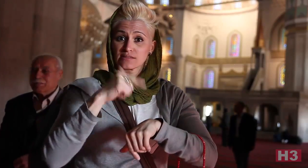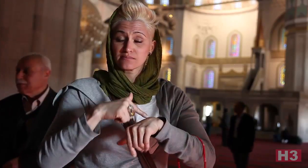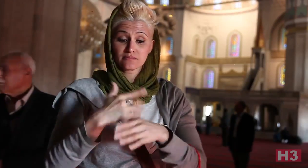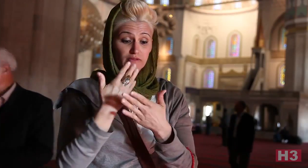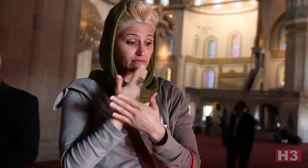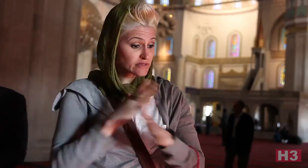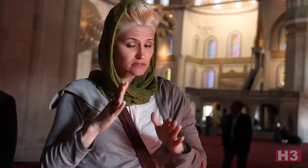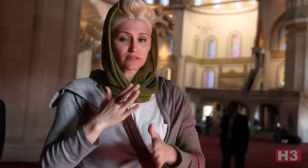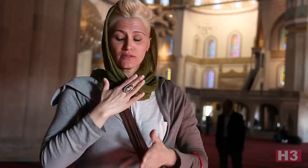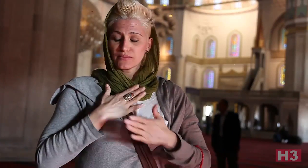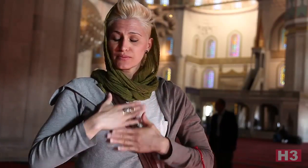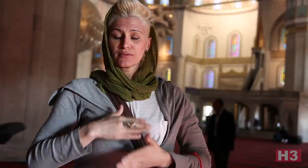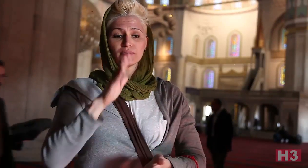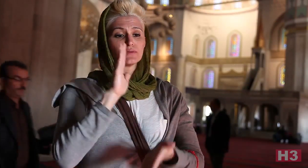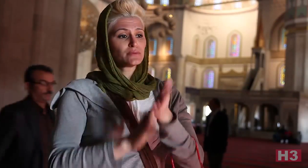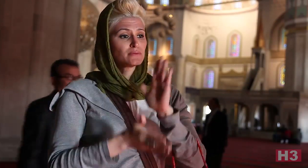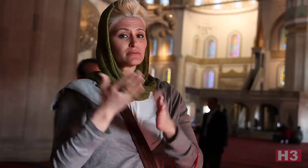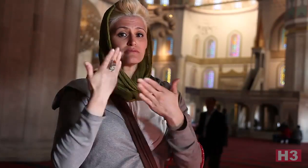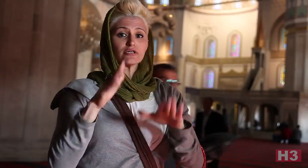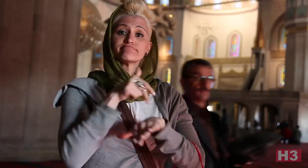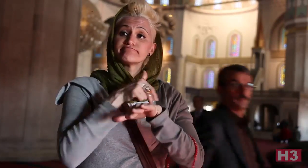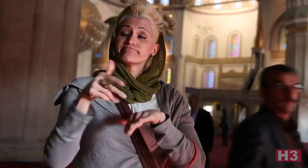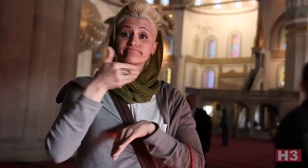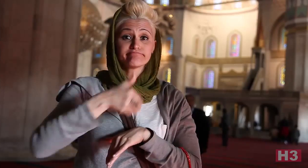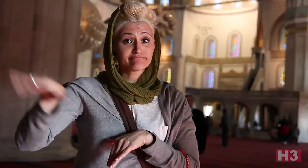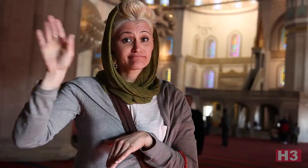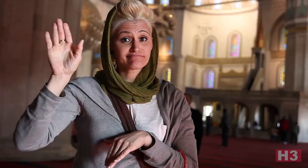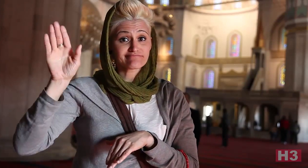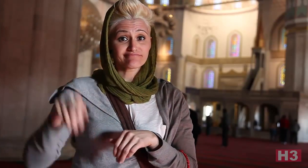It is done three times before one is finished and can leave the mosque.